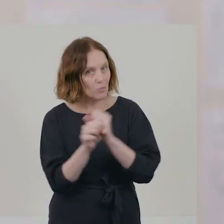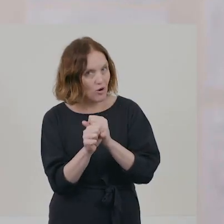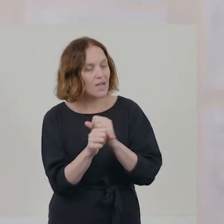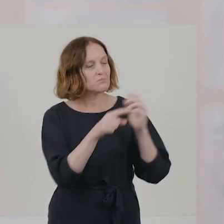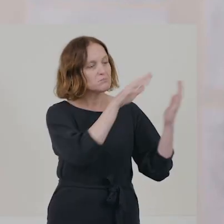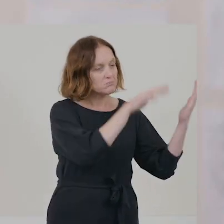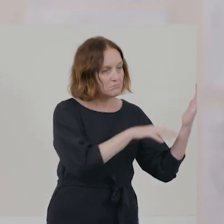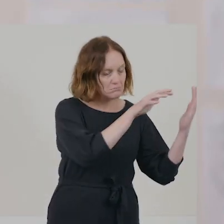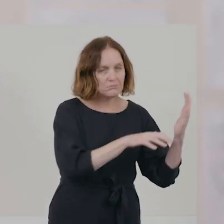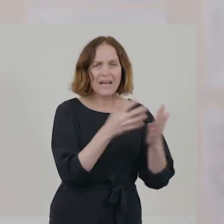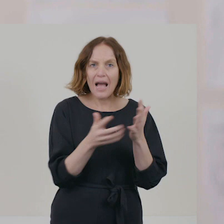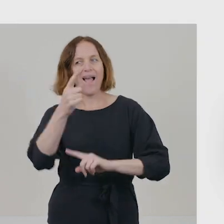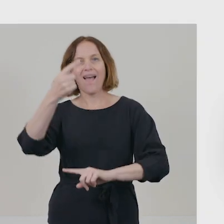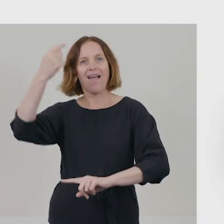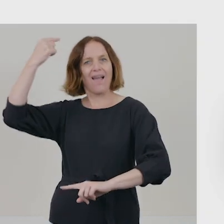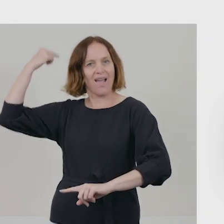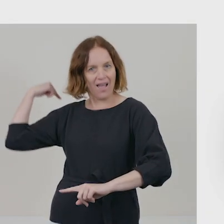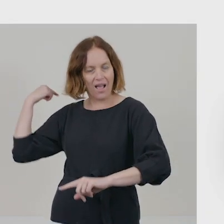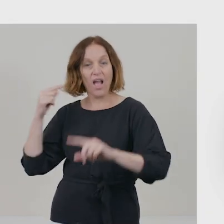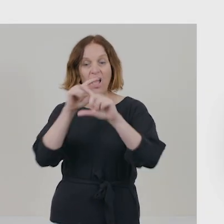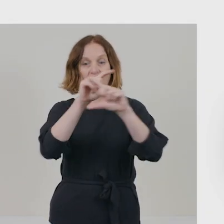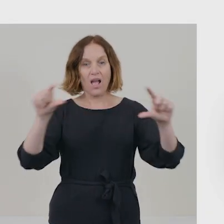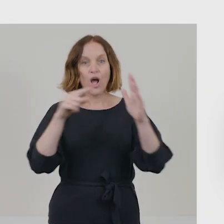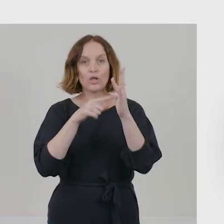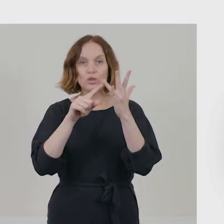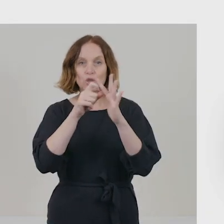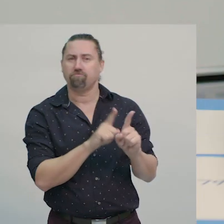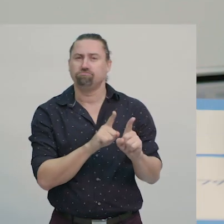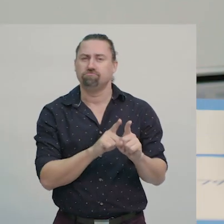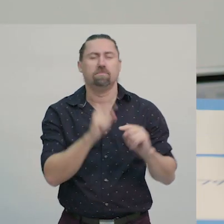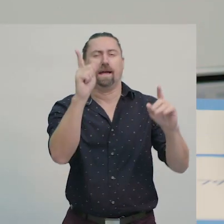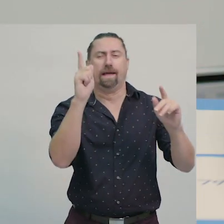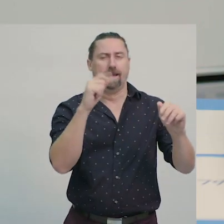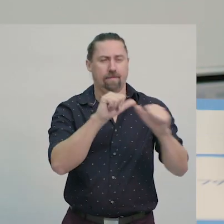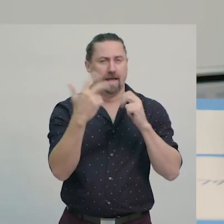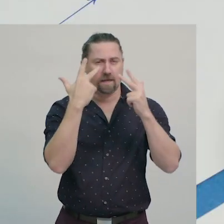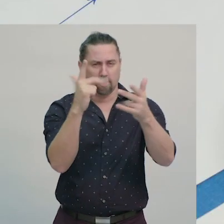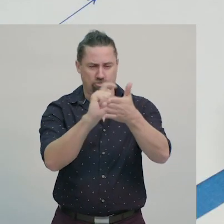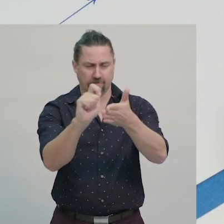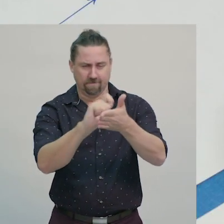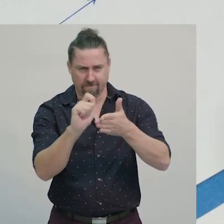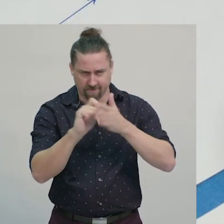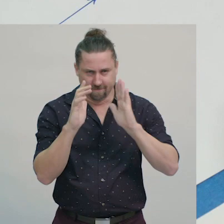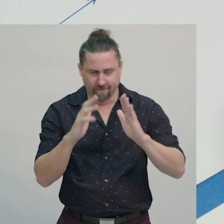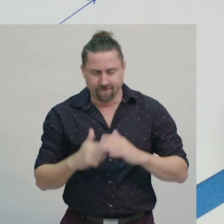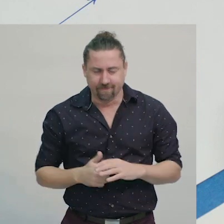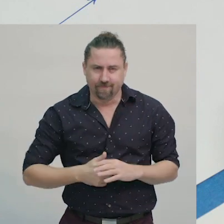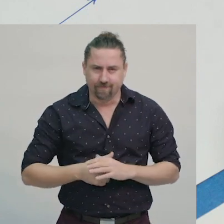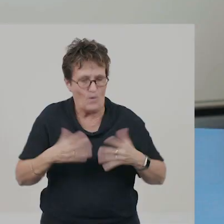Coming up, we will explore summarising the texts that we've read in English. We will investigate angles that meet at a point in Maths.